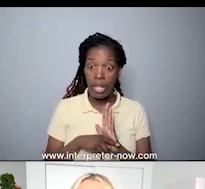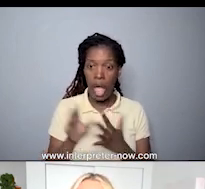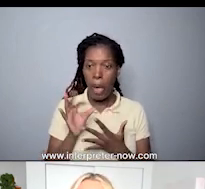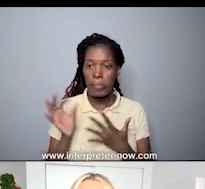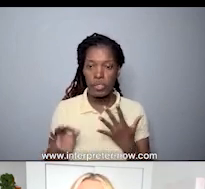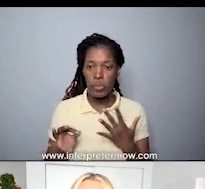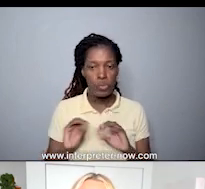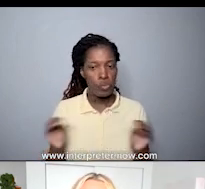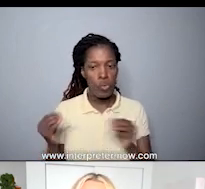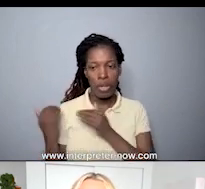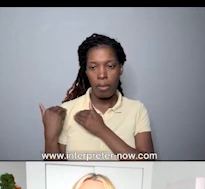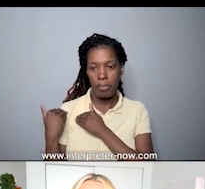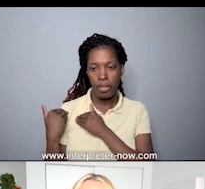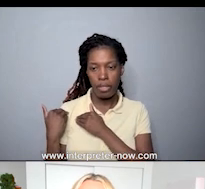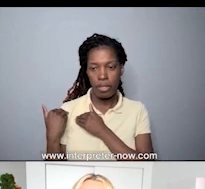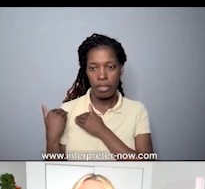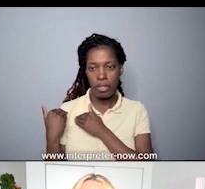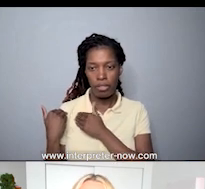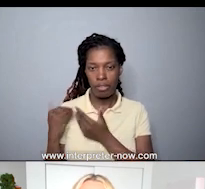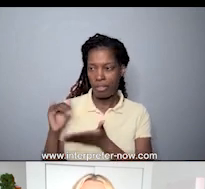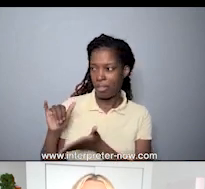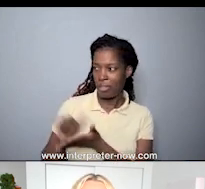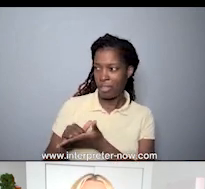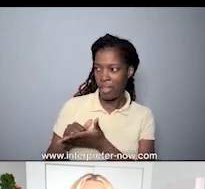At that point, that's performative.